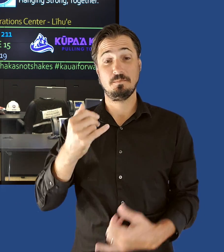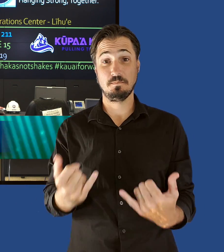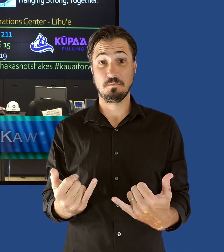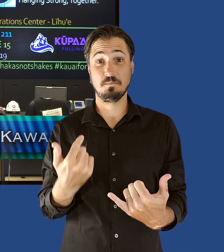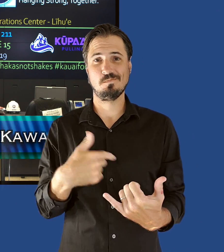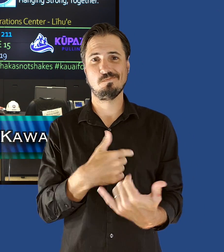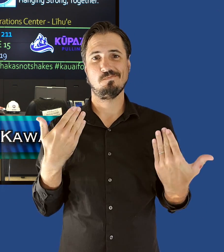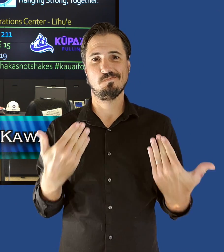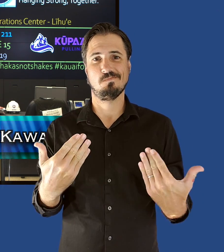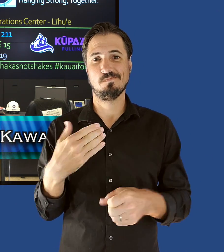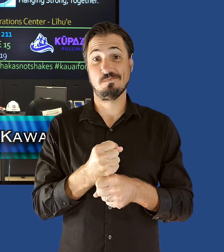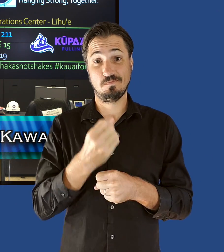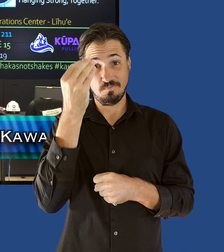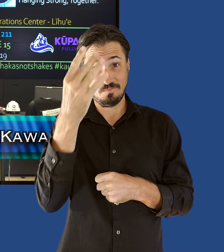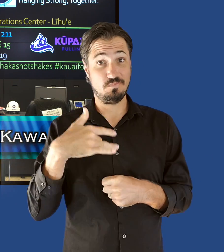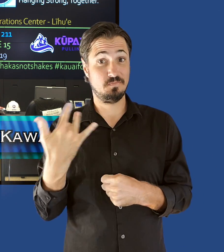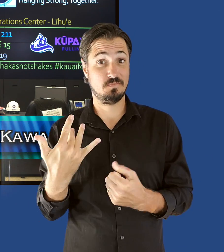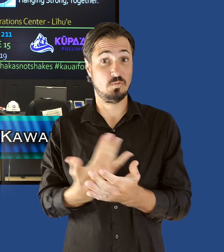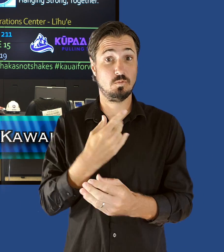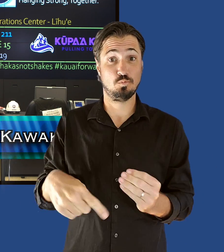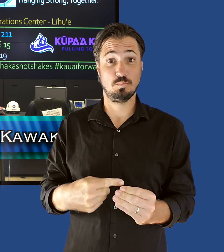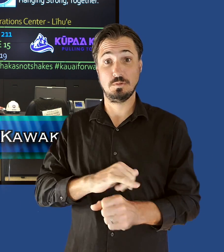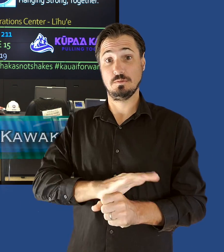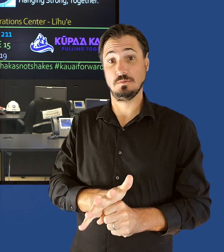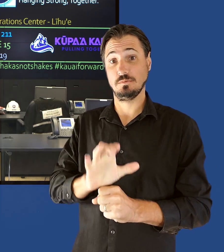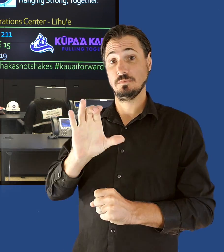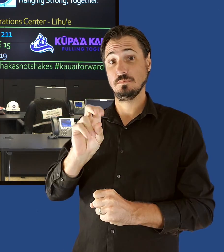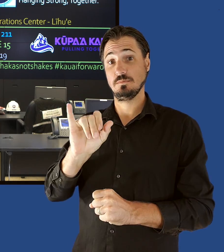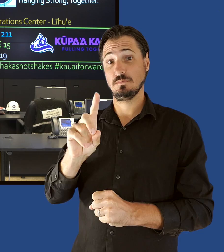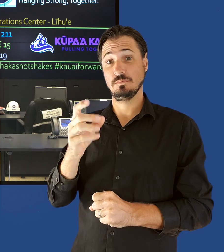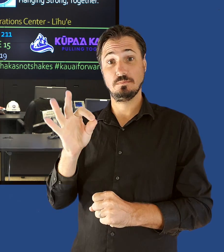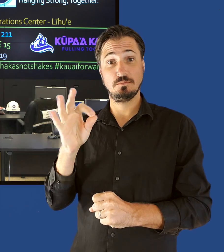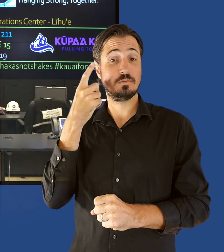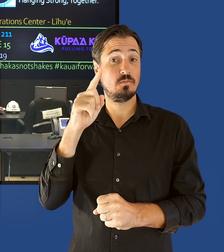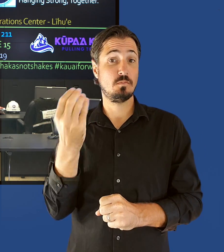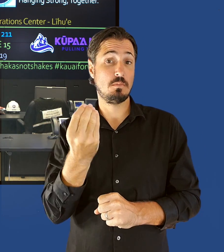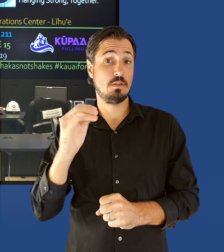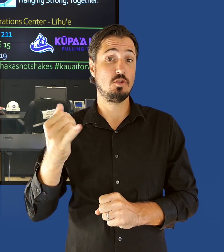Aloha Kaua‘i. Here is our daily COVID-19 briefing from Team Kaua‘i for Monday, June 15.